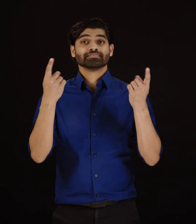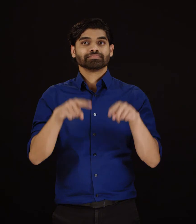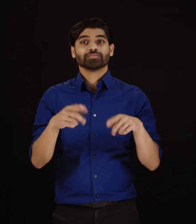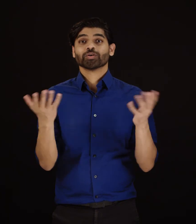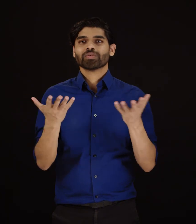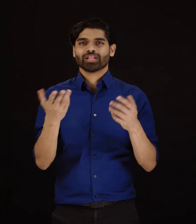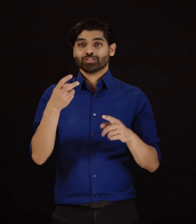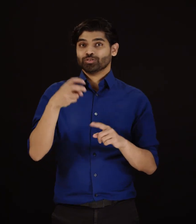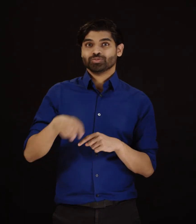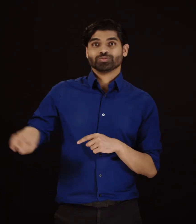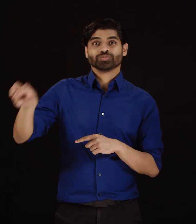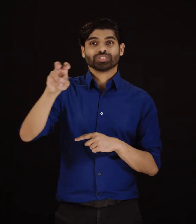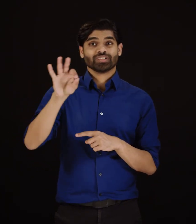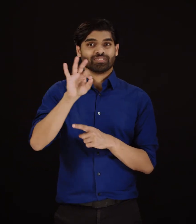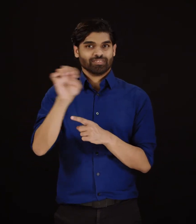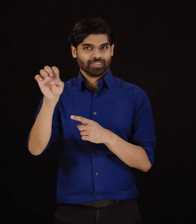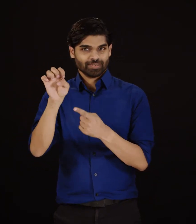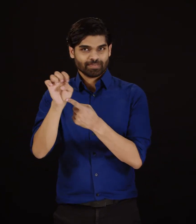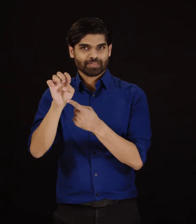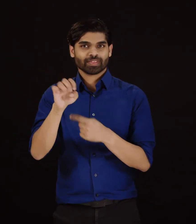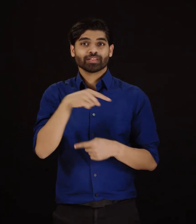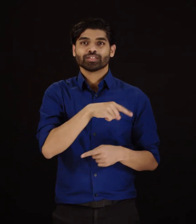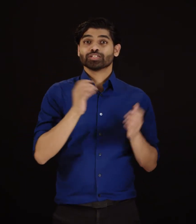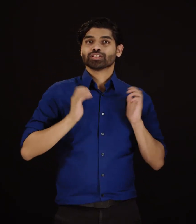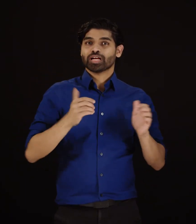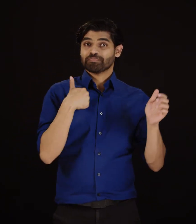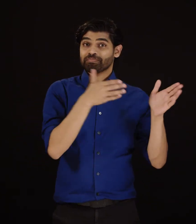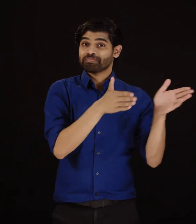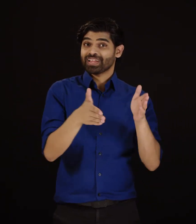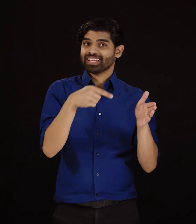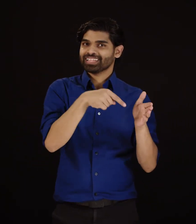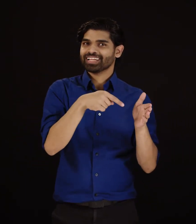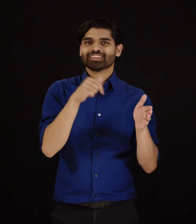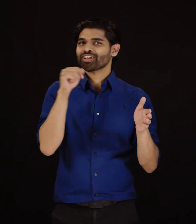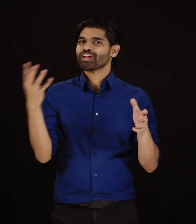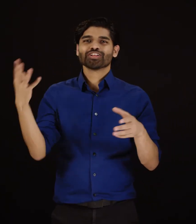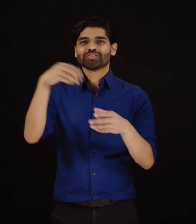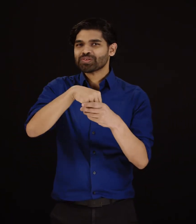In instances where roaming fees are not included in a customer’s plan, a customer